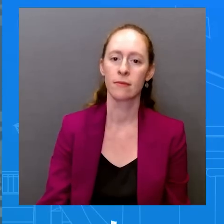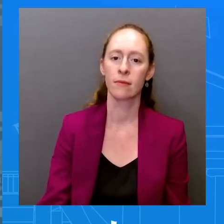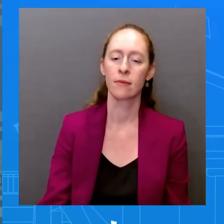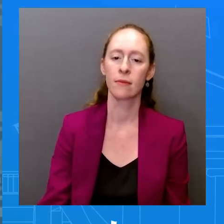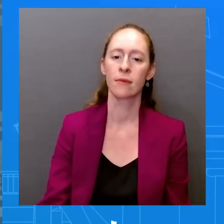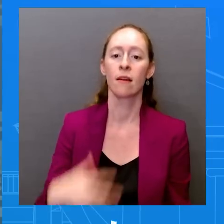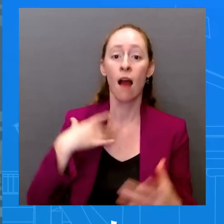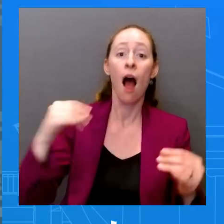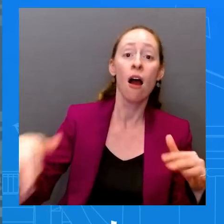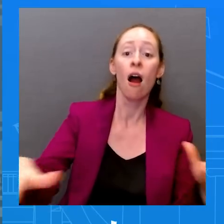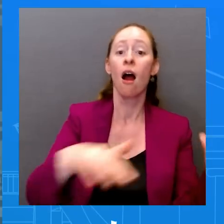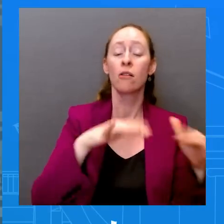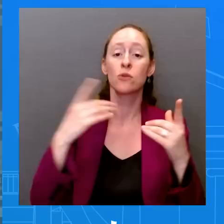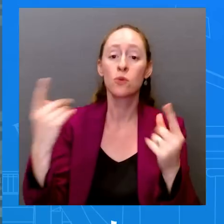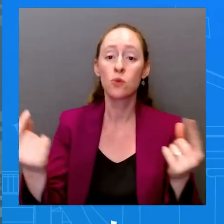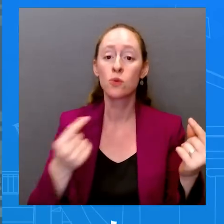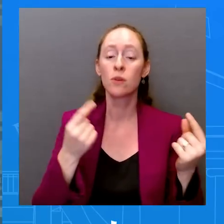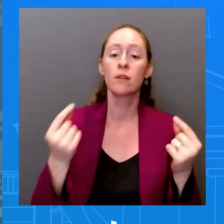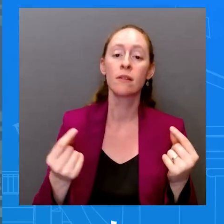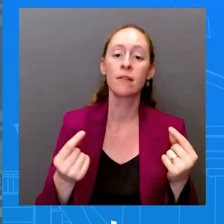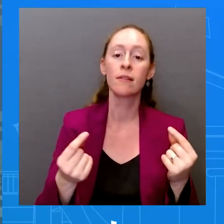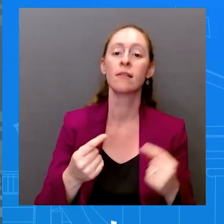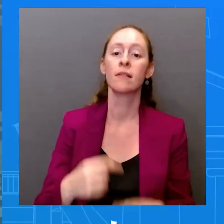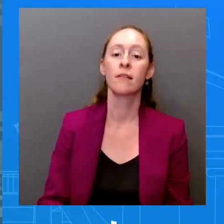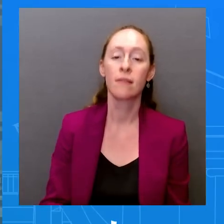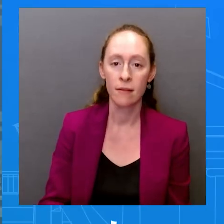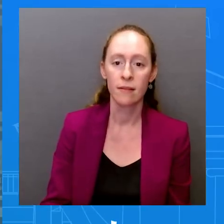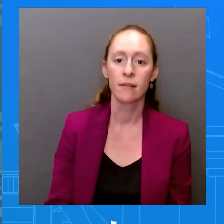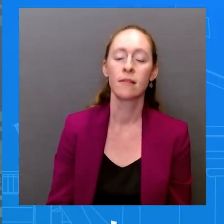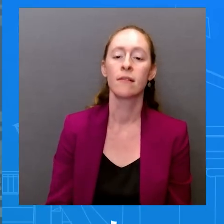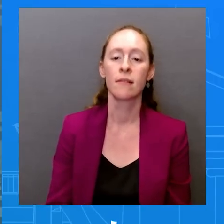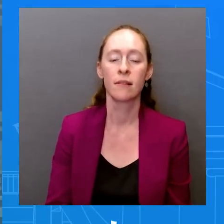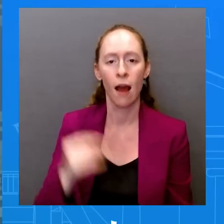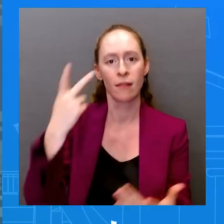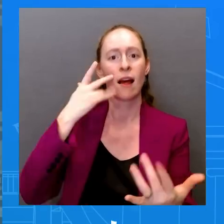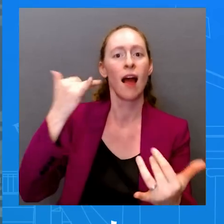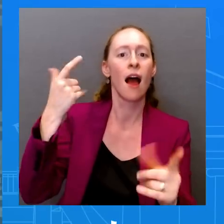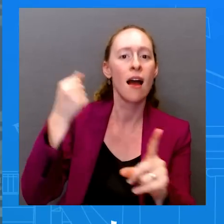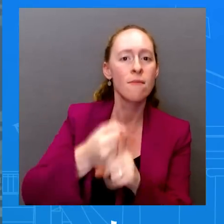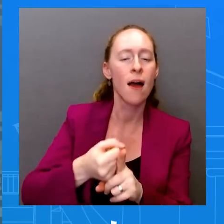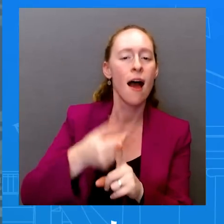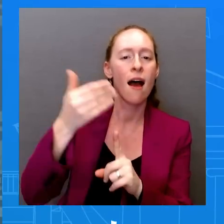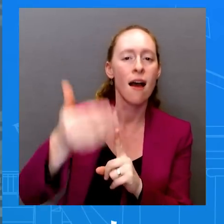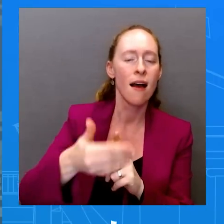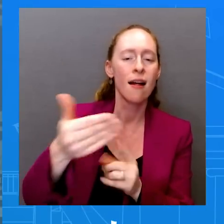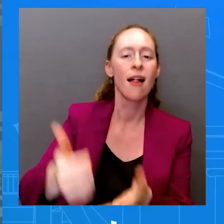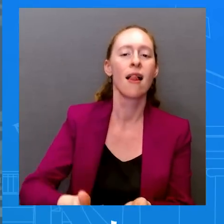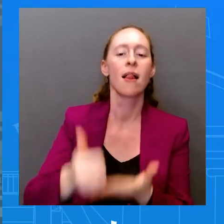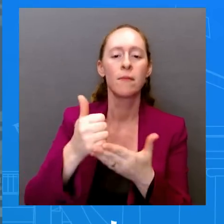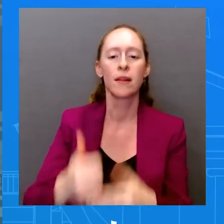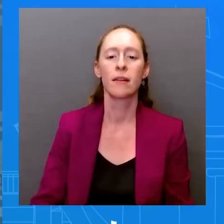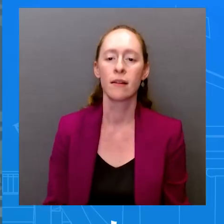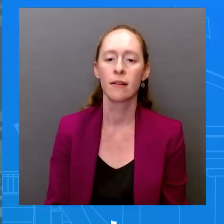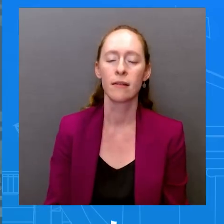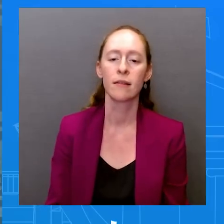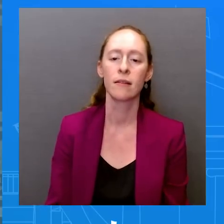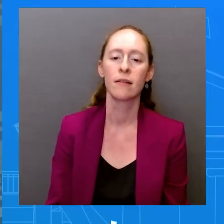So, look, we're going to continue to take -- to look at all options. We're going to continue to make sure we keep costs down for --